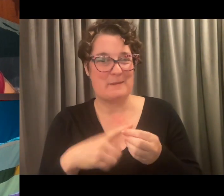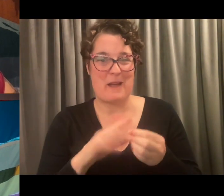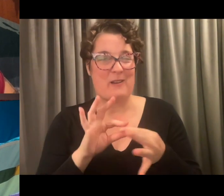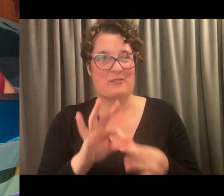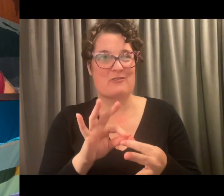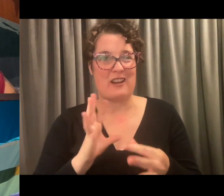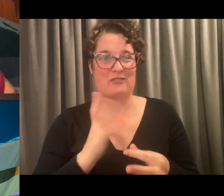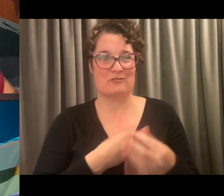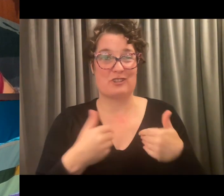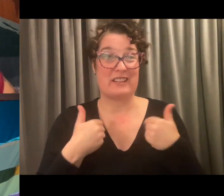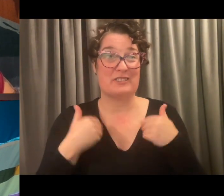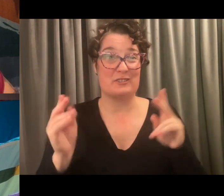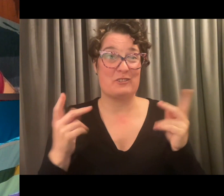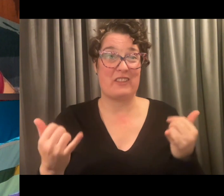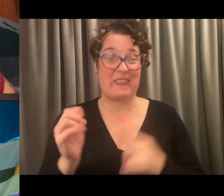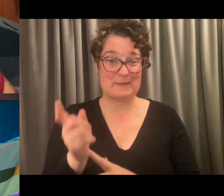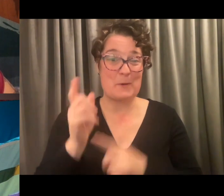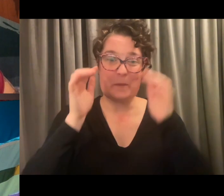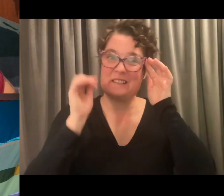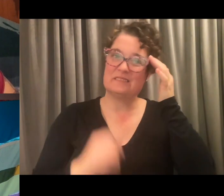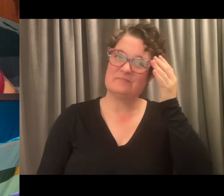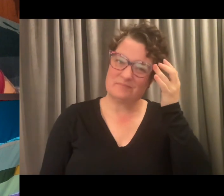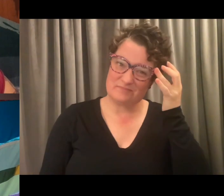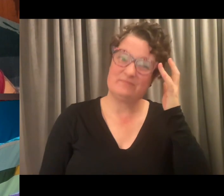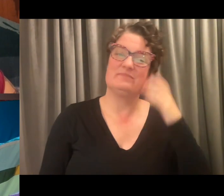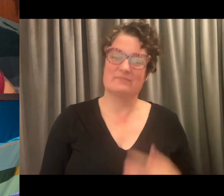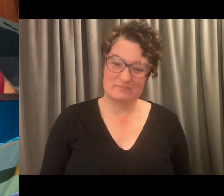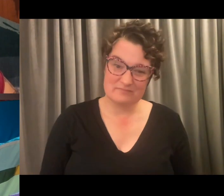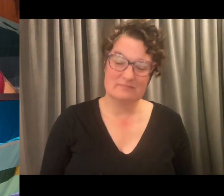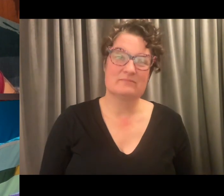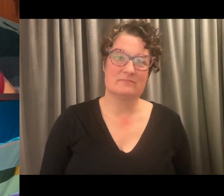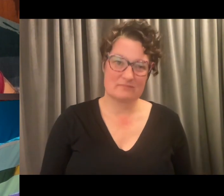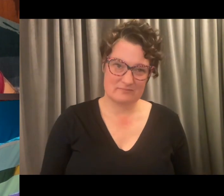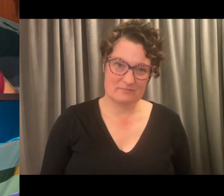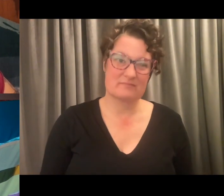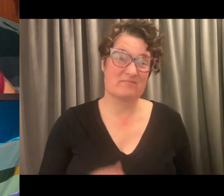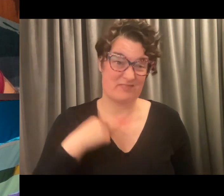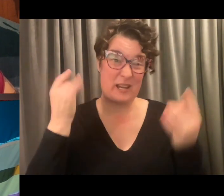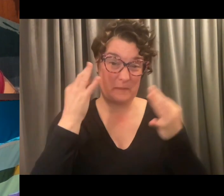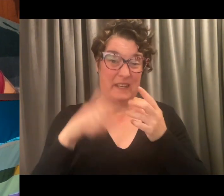Rebekah: Yeah, well, I'm thinking about how they are ever revealing to us the